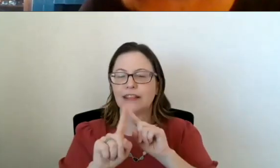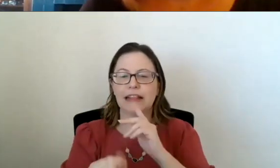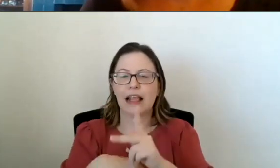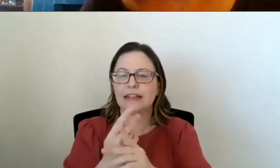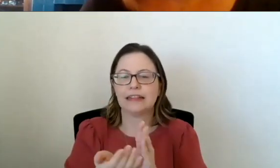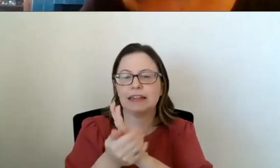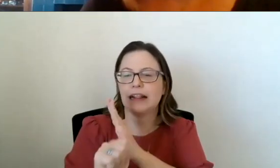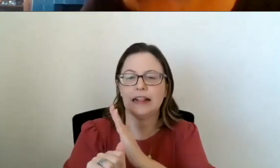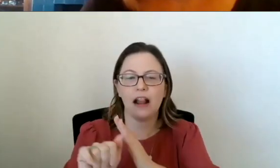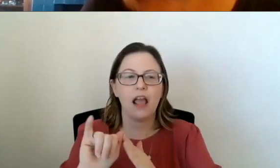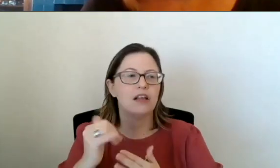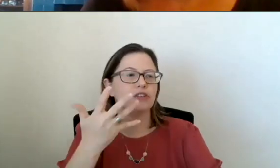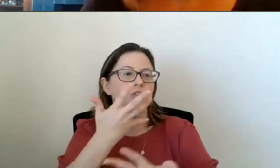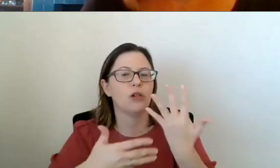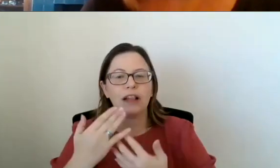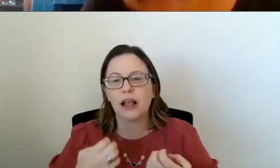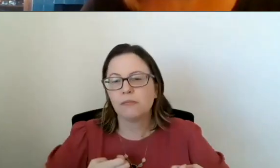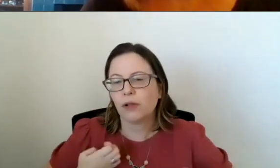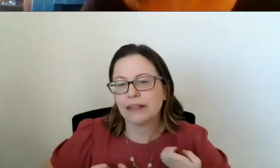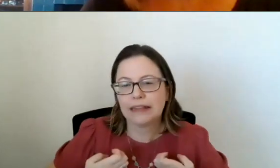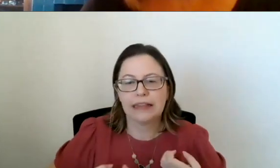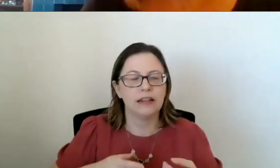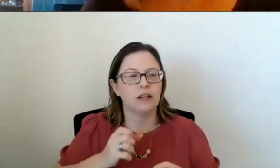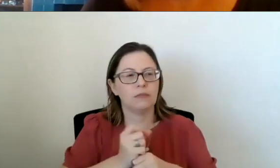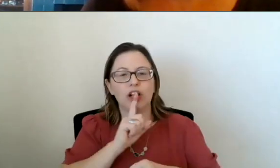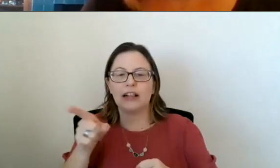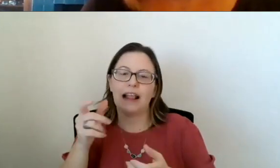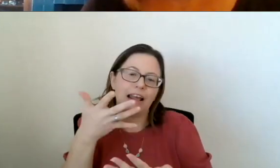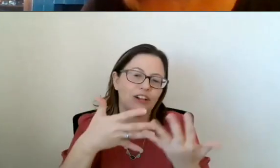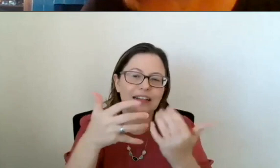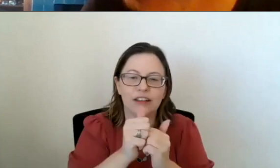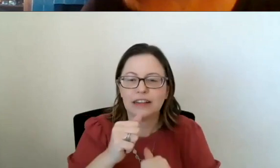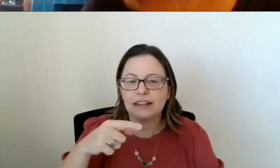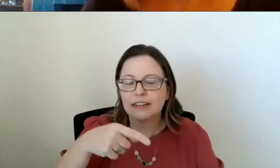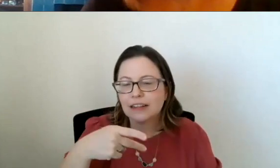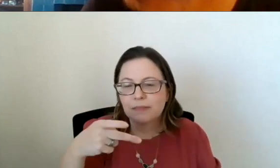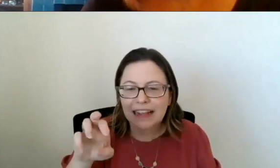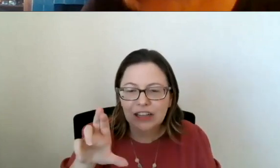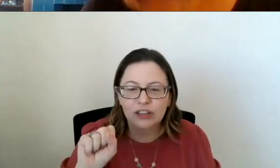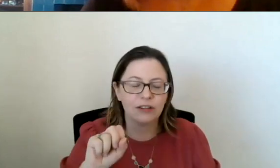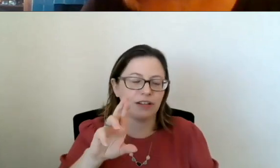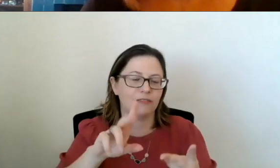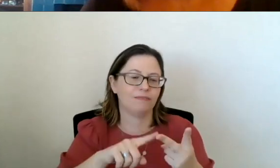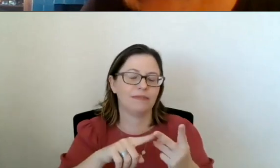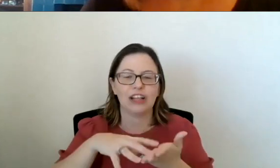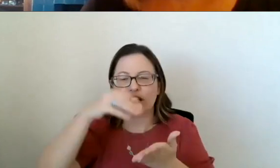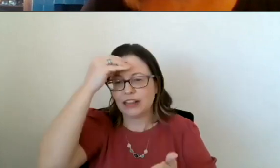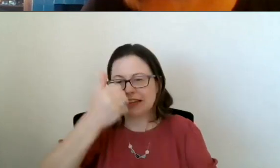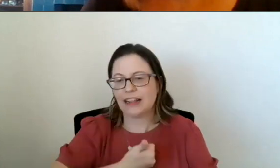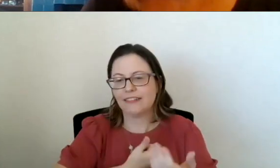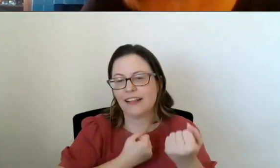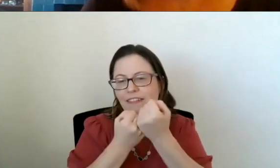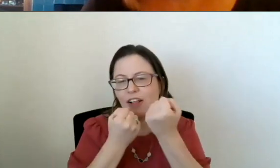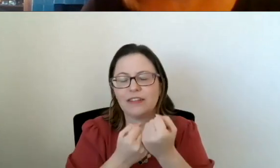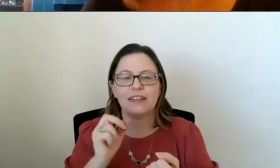Parents are sort of just thrown into a situation when you have to think about